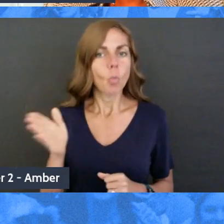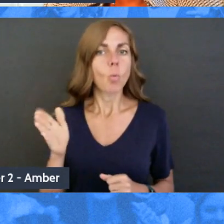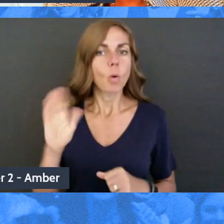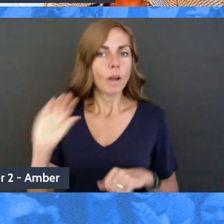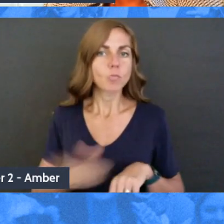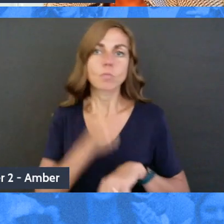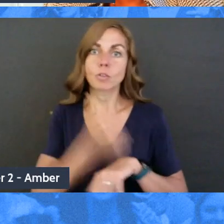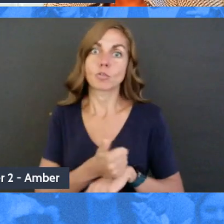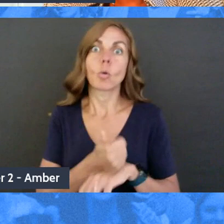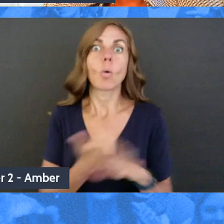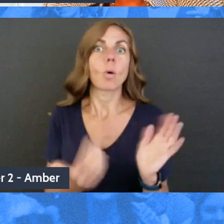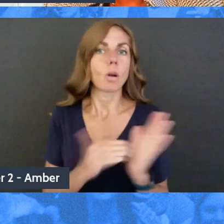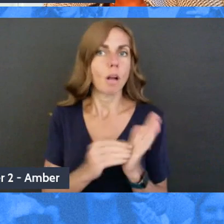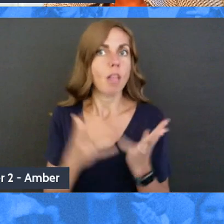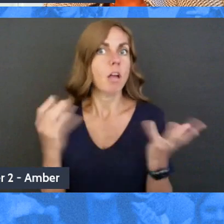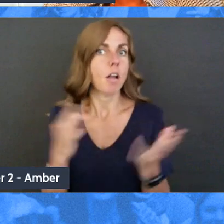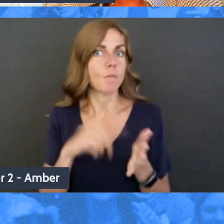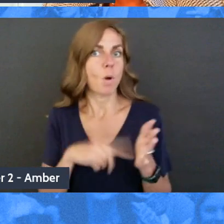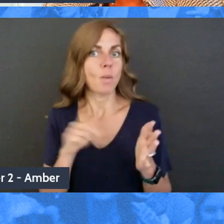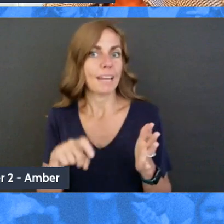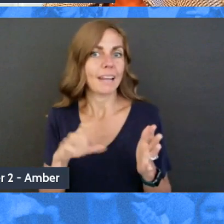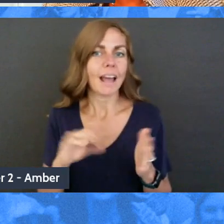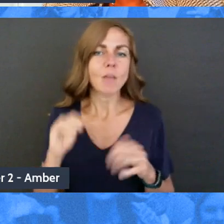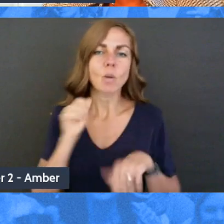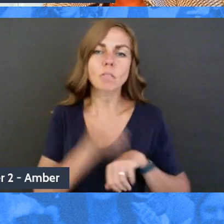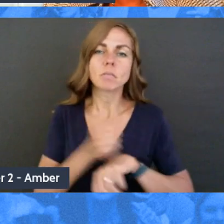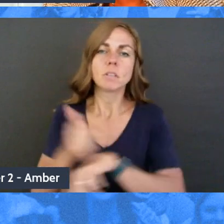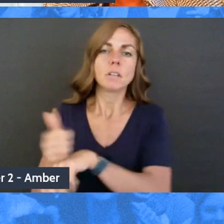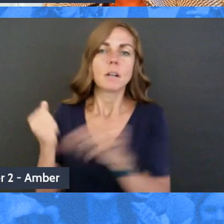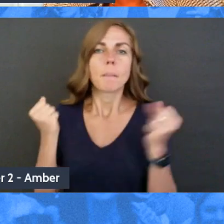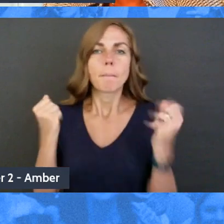and really put in place a ladder forward looking measures